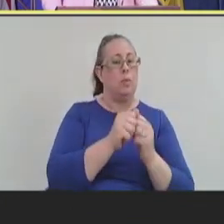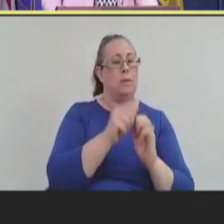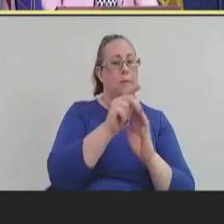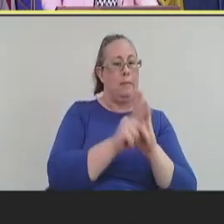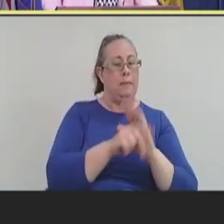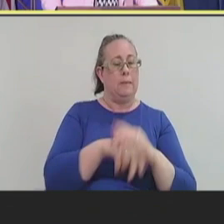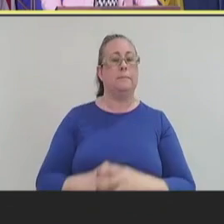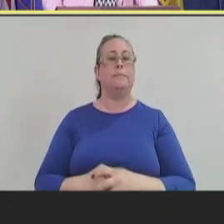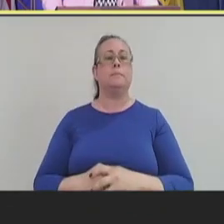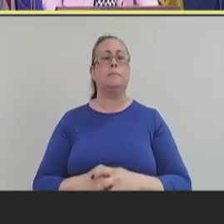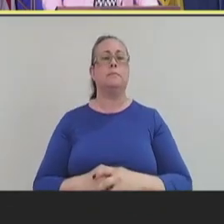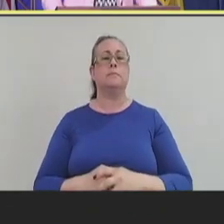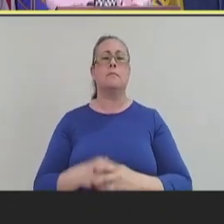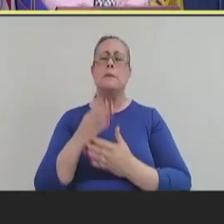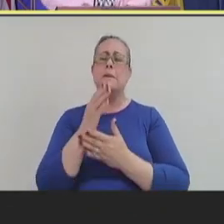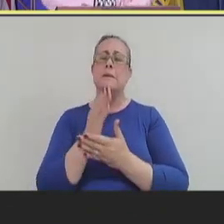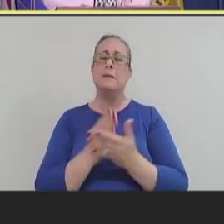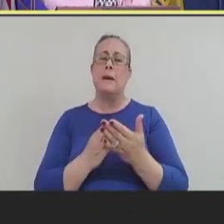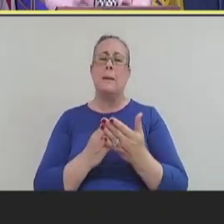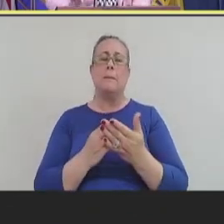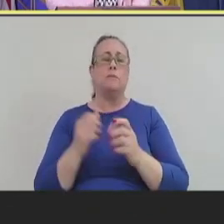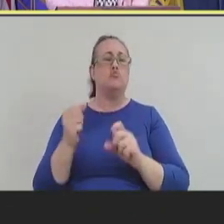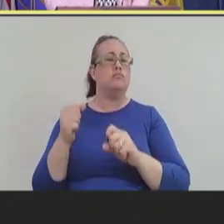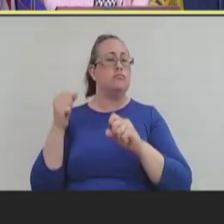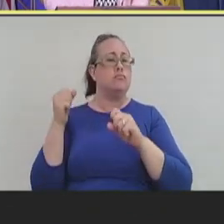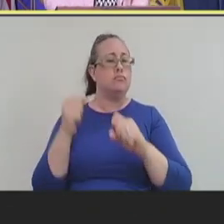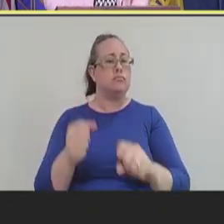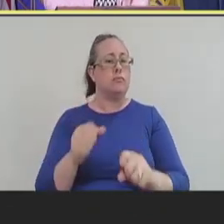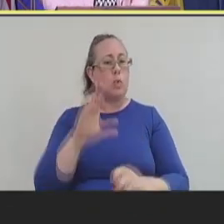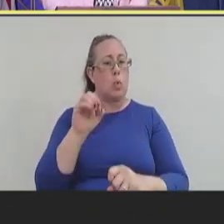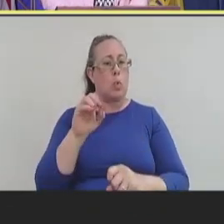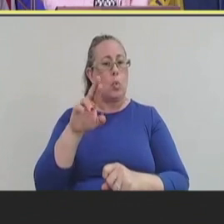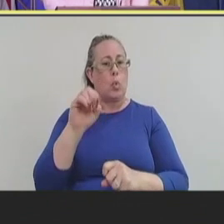Some of the strong core functions. So, thinking about the data modernization initiatives across